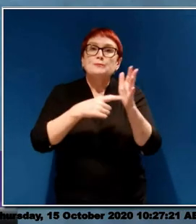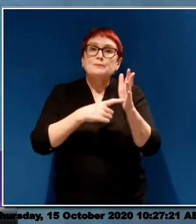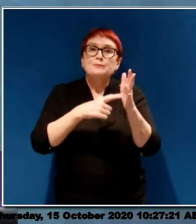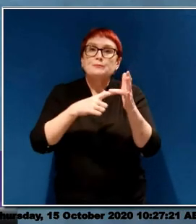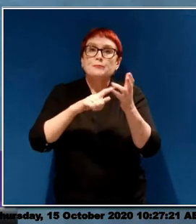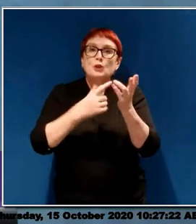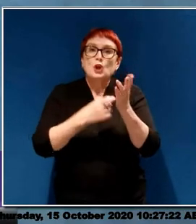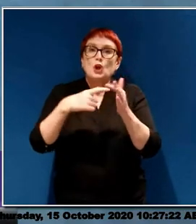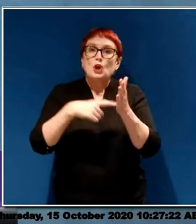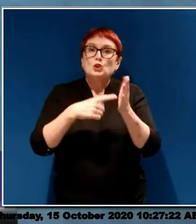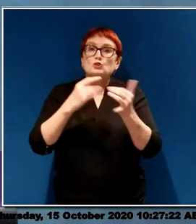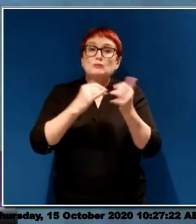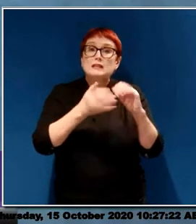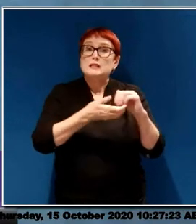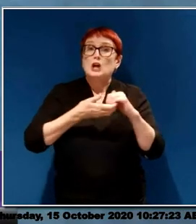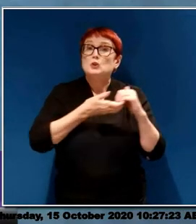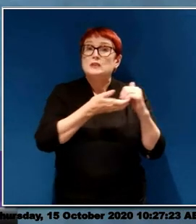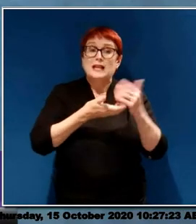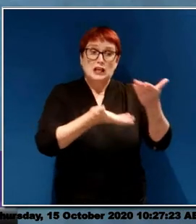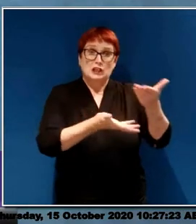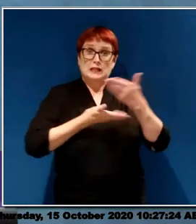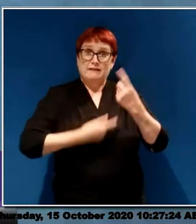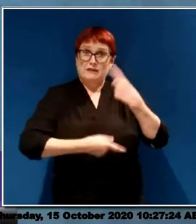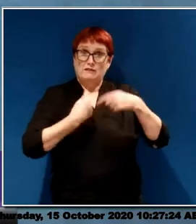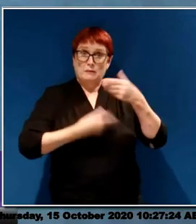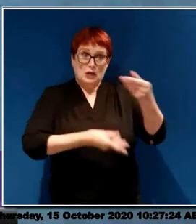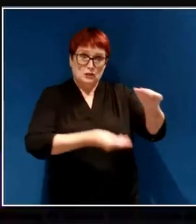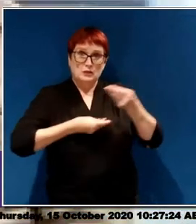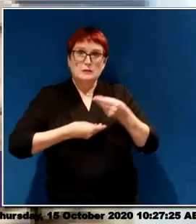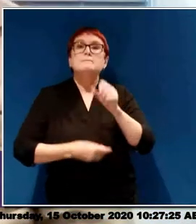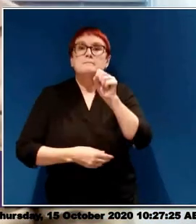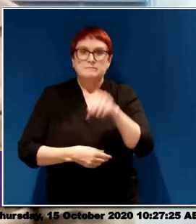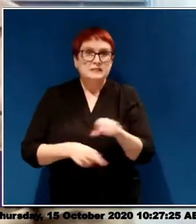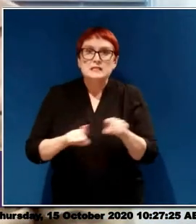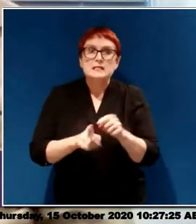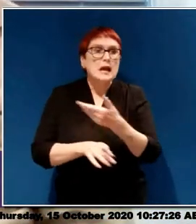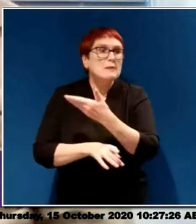Yes, I did what any mother would do and researched and researched.